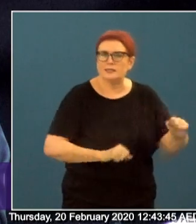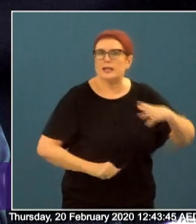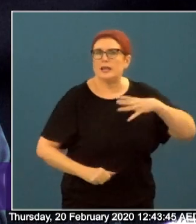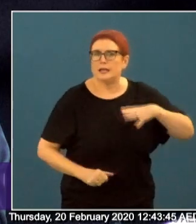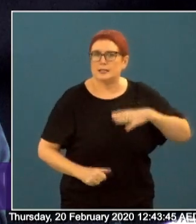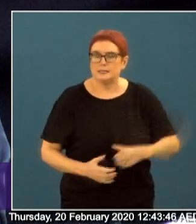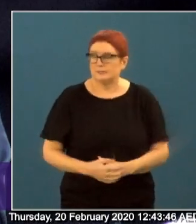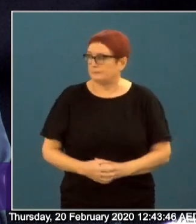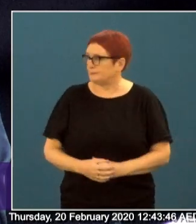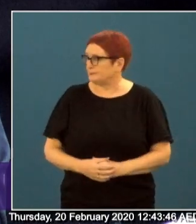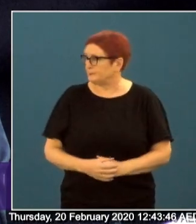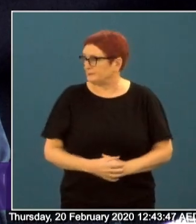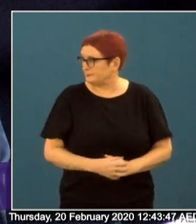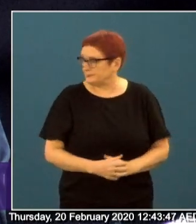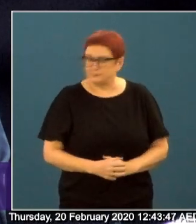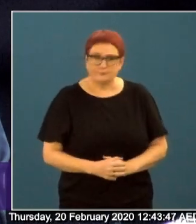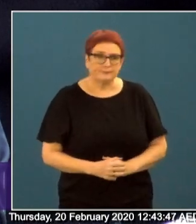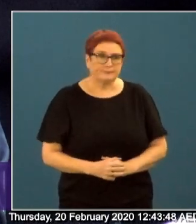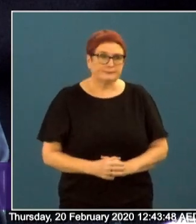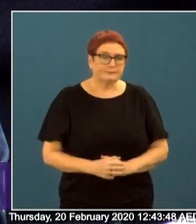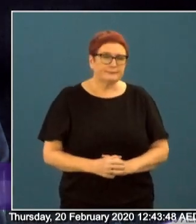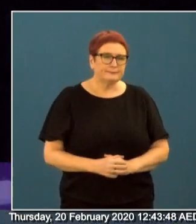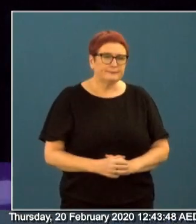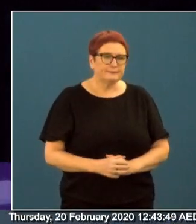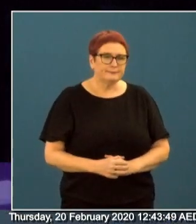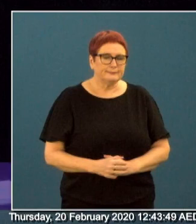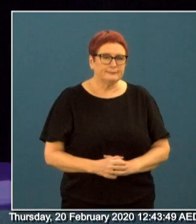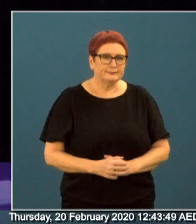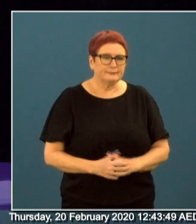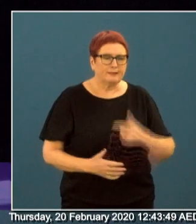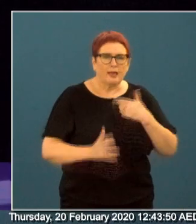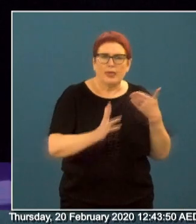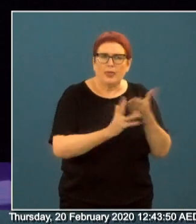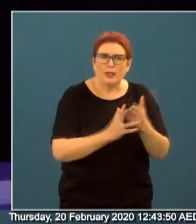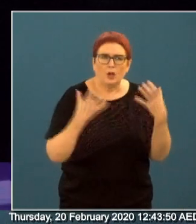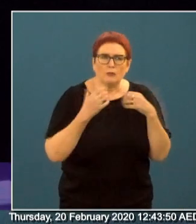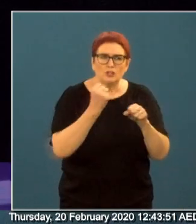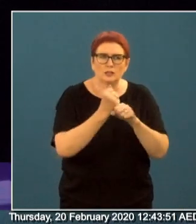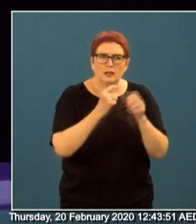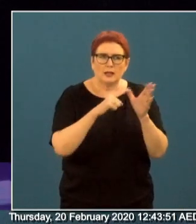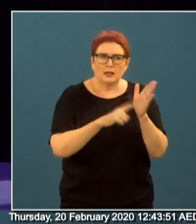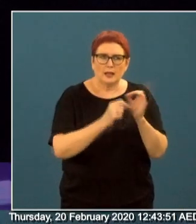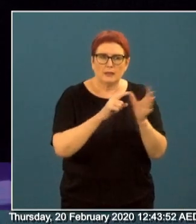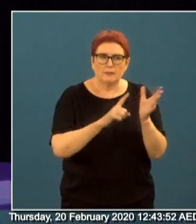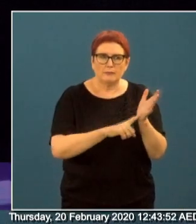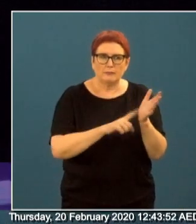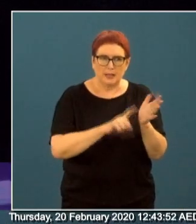Stop me if this is — because I'm ... I'm not stopping you at all, Commissioners. ...introducing new — but I just wanted to come to the issue of hospitalisation